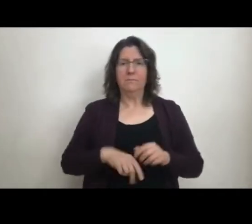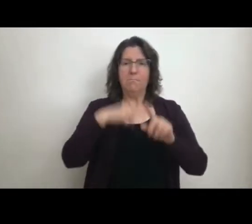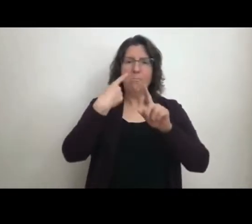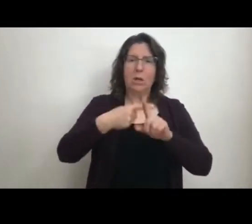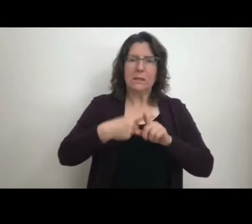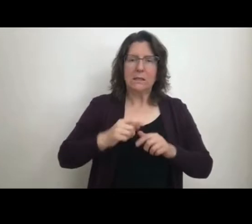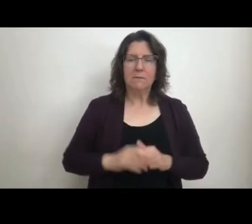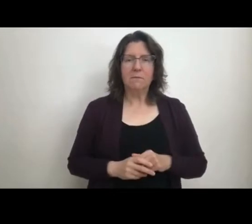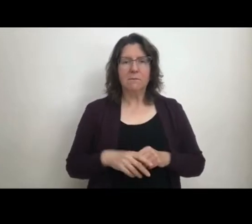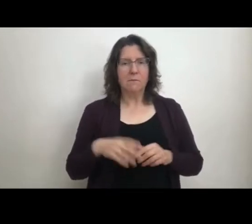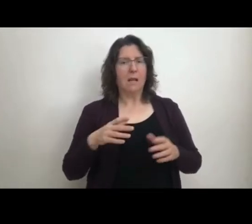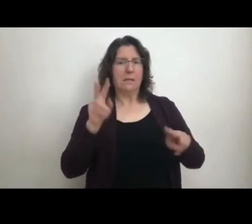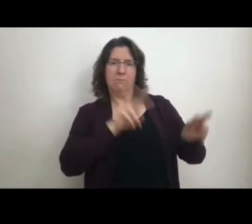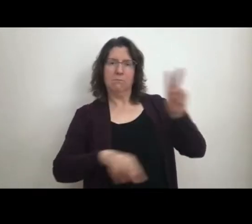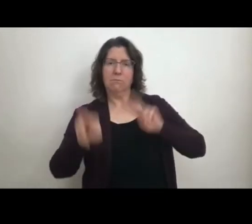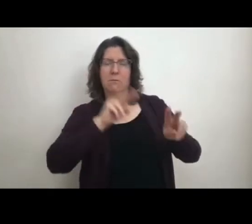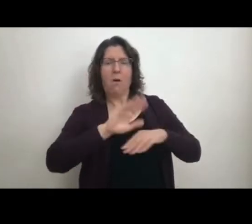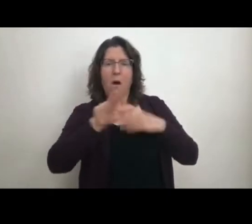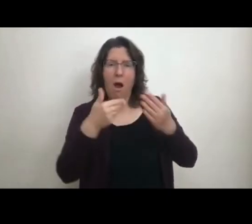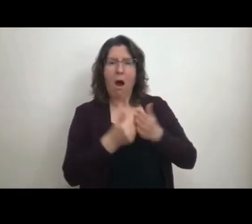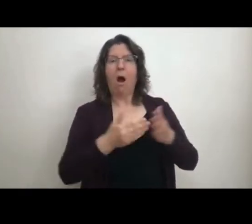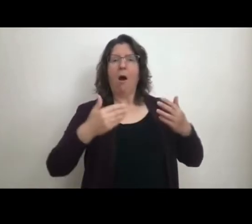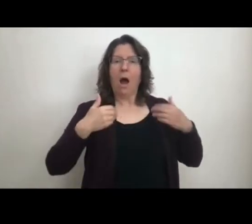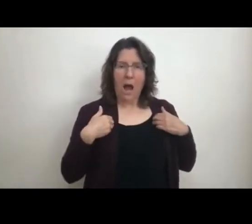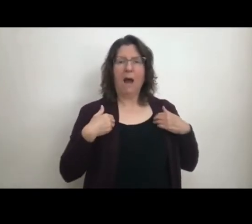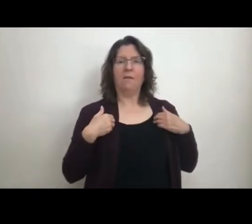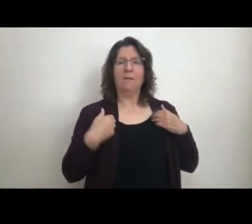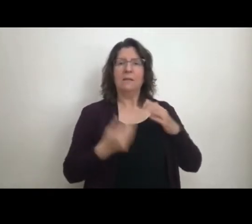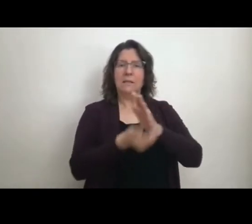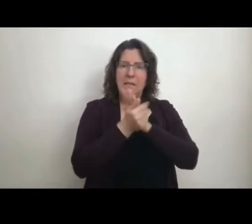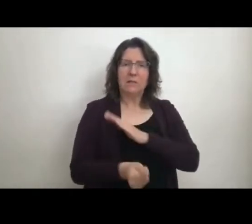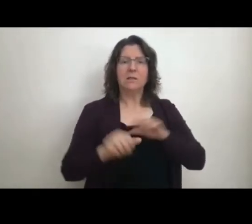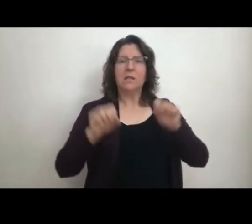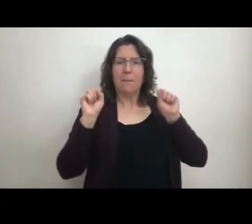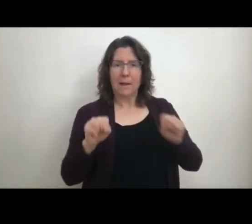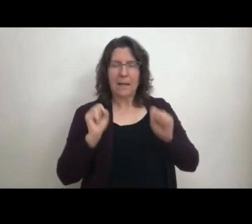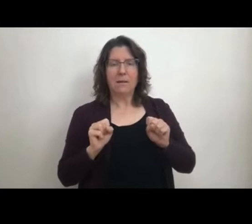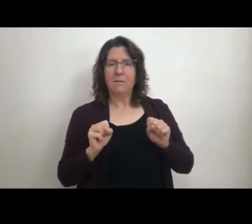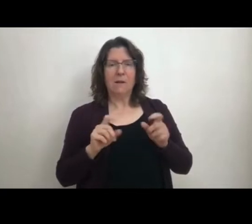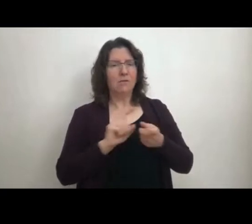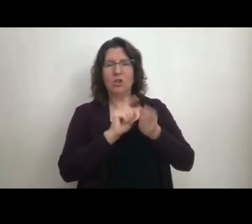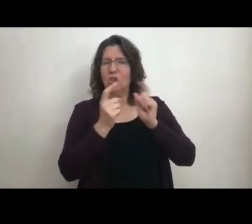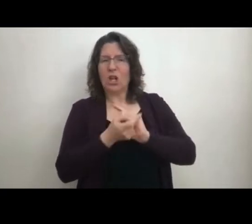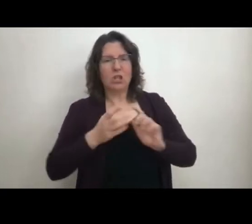A positive environment must be created which is fully accepting of their flaws, skills and potential.